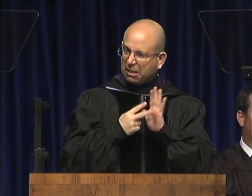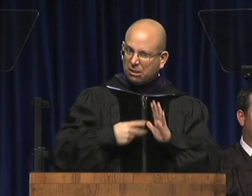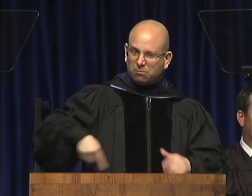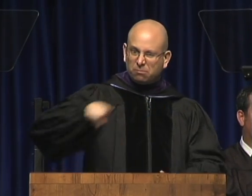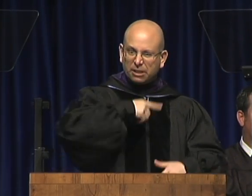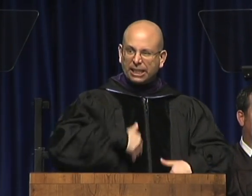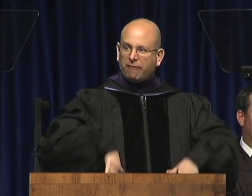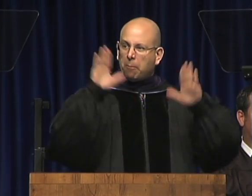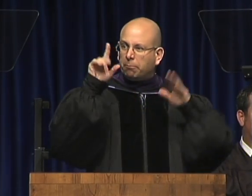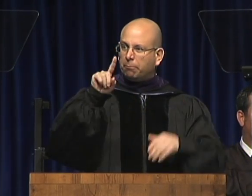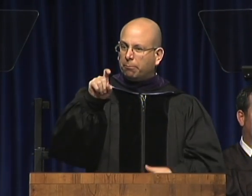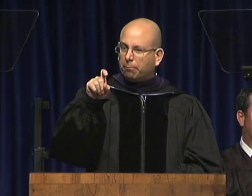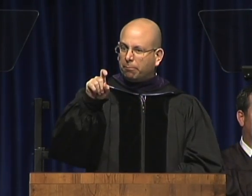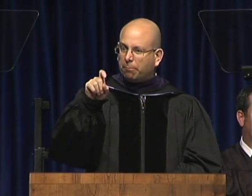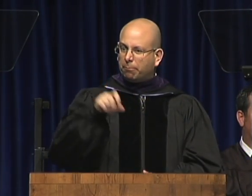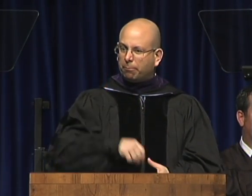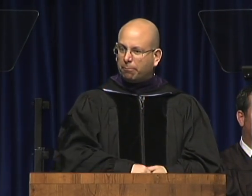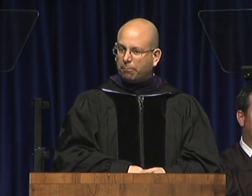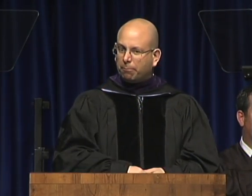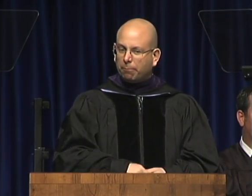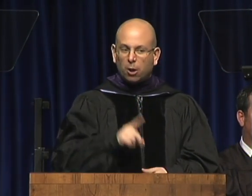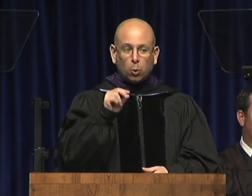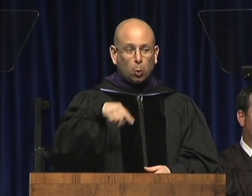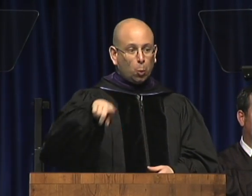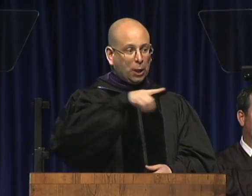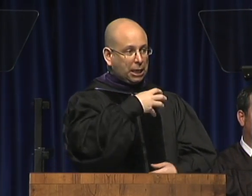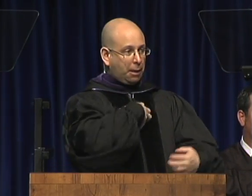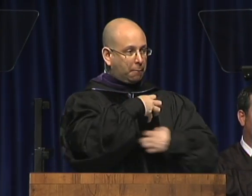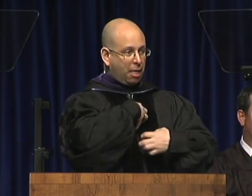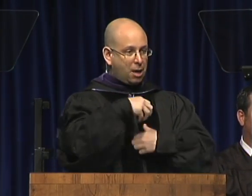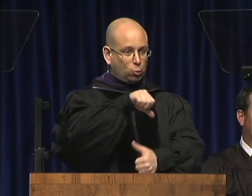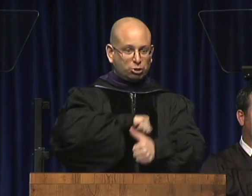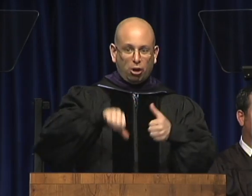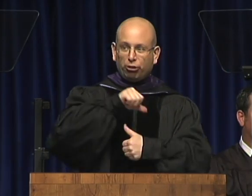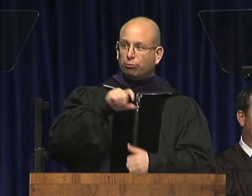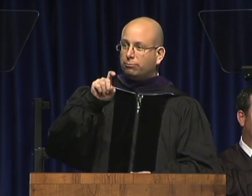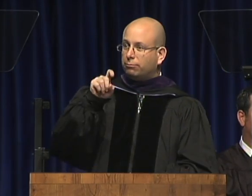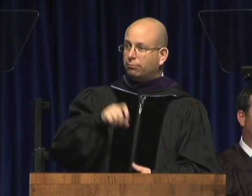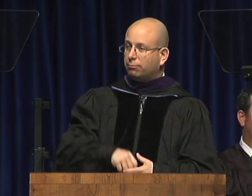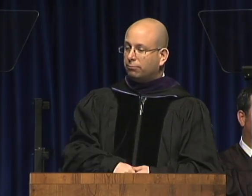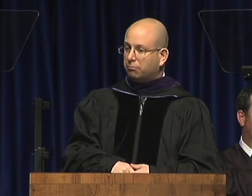Does this disgusting fact of life mean we should give up? Do we just complain to one another